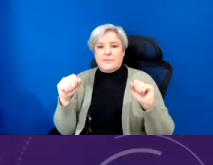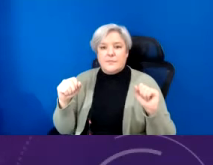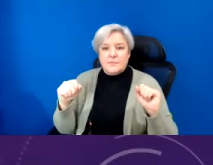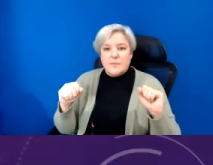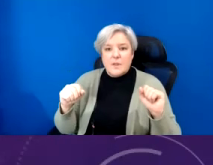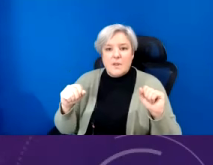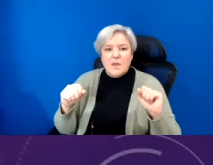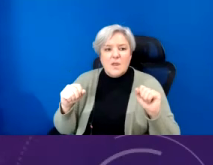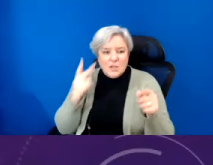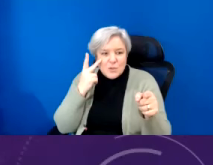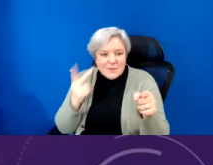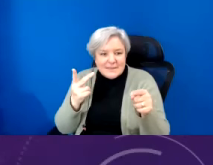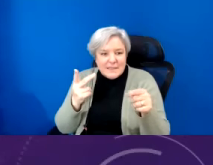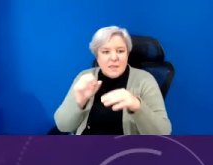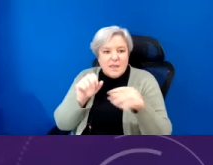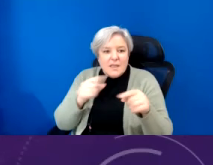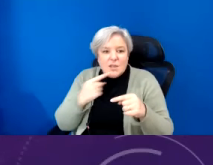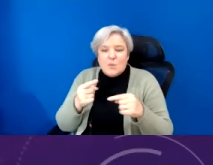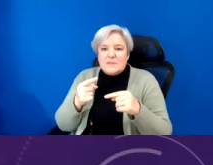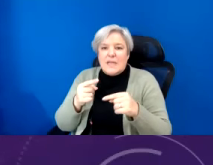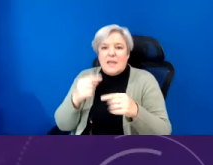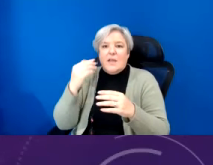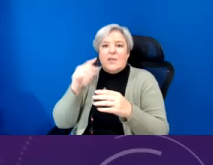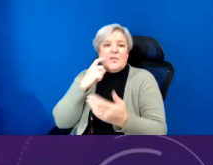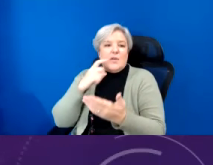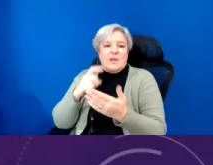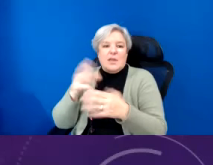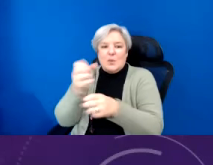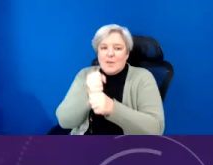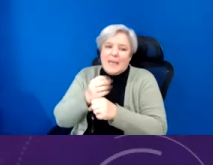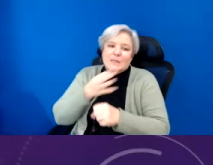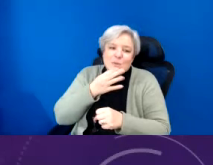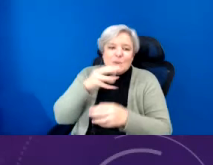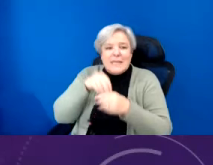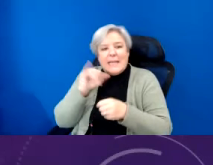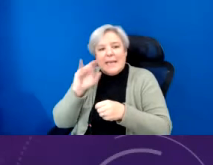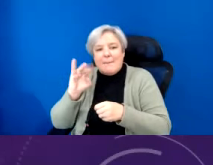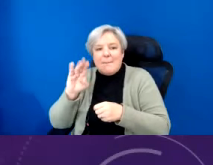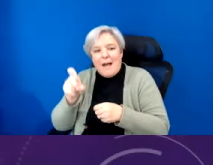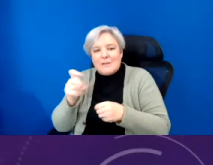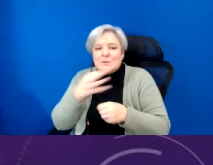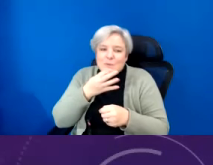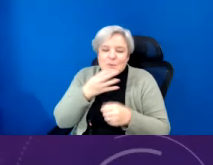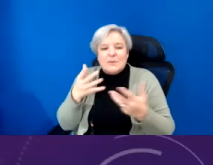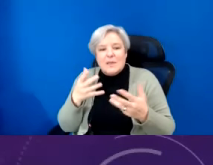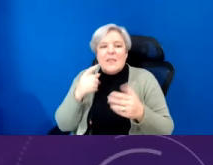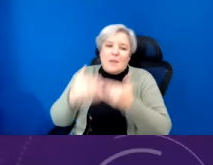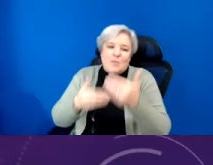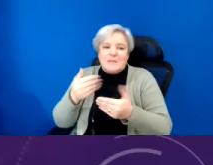You will see a notification that your report will arrive in your inbox shortly. This process may take a few minutes or so, but